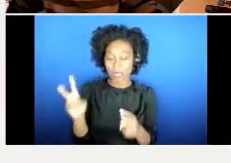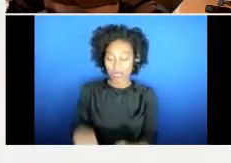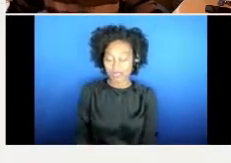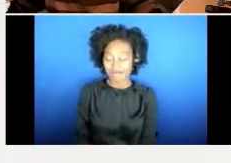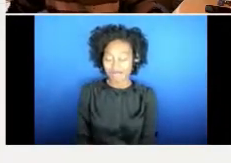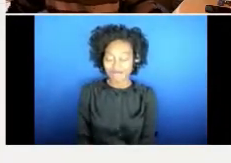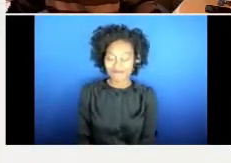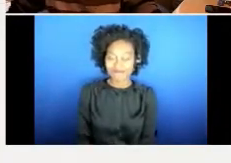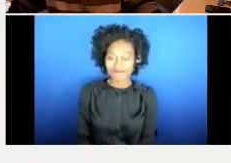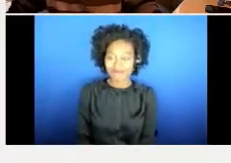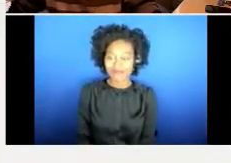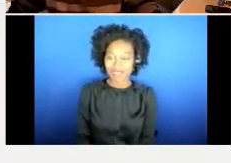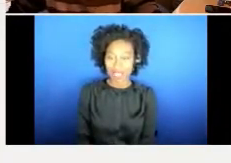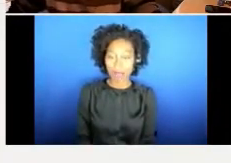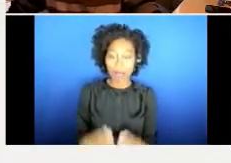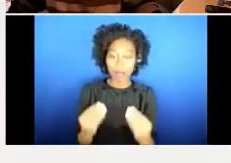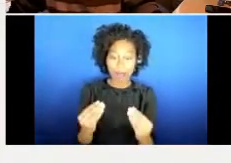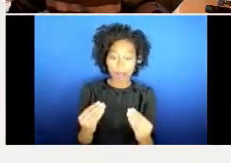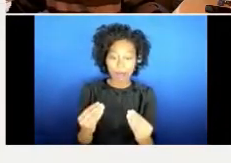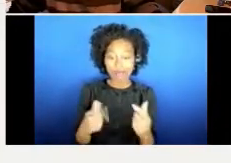Oh come on. I'm going to